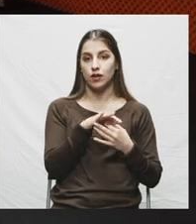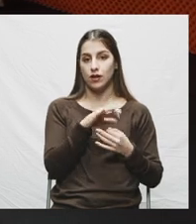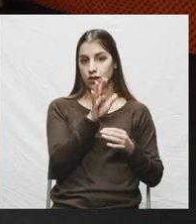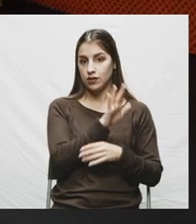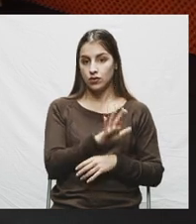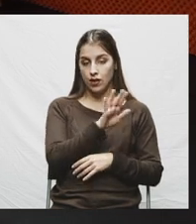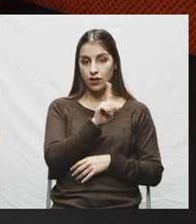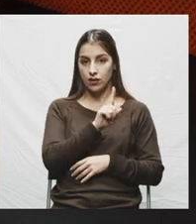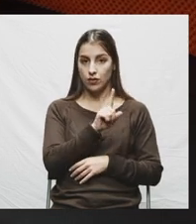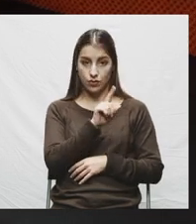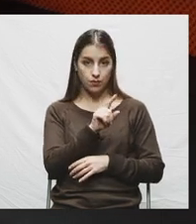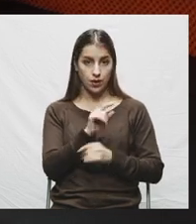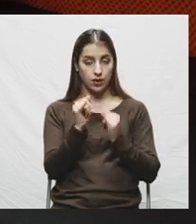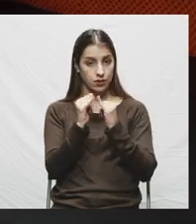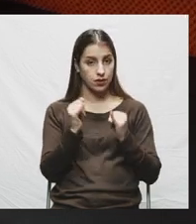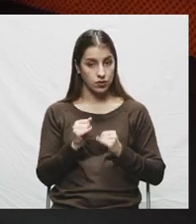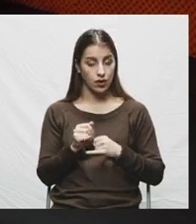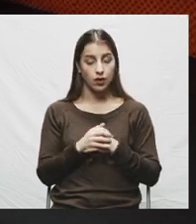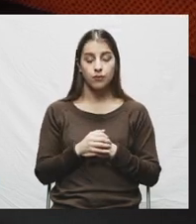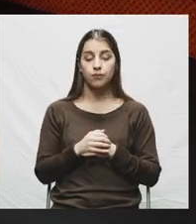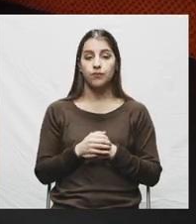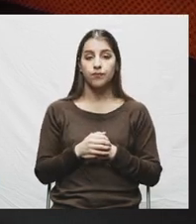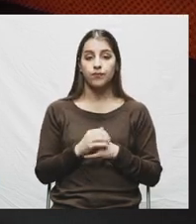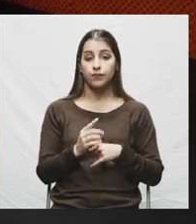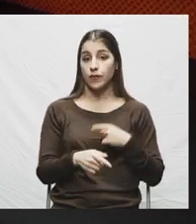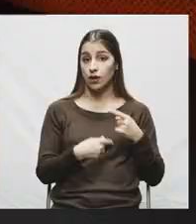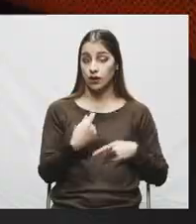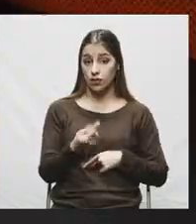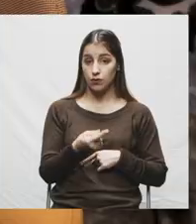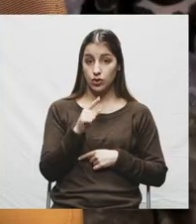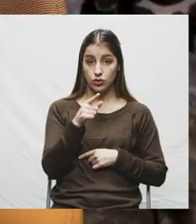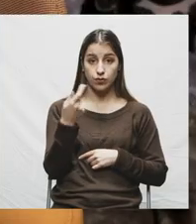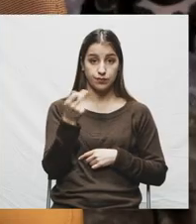… not only nationally but also internationally. But... then…